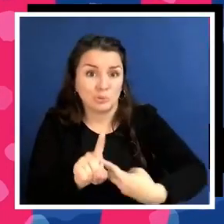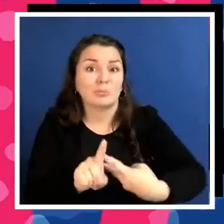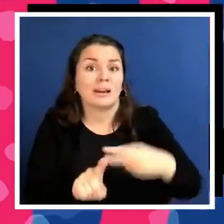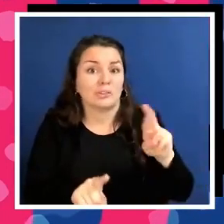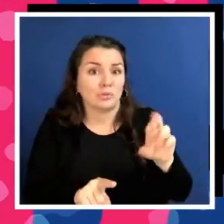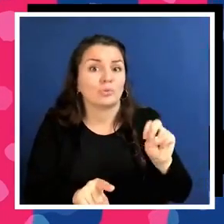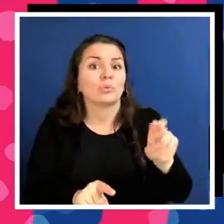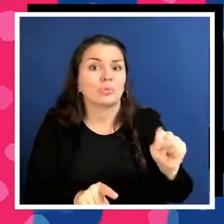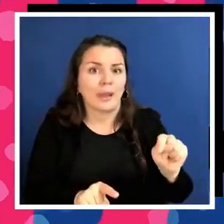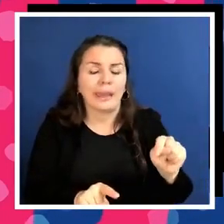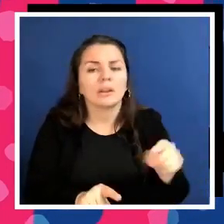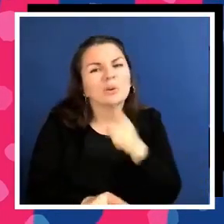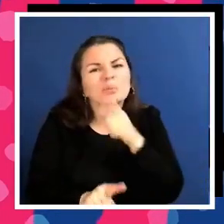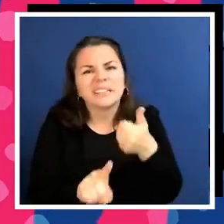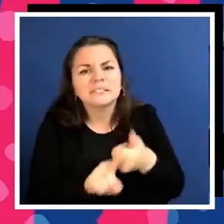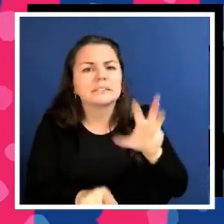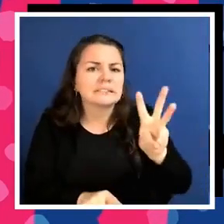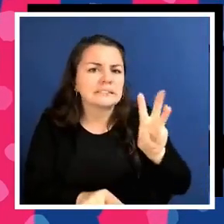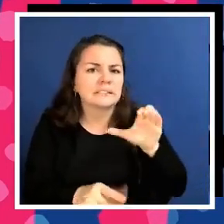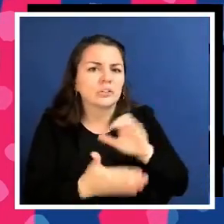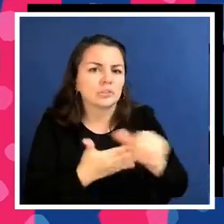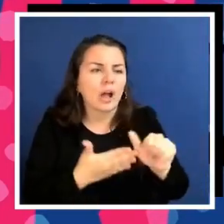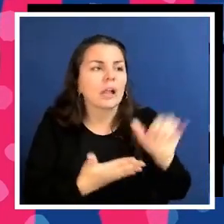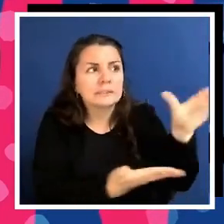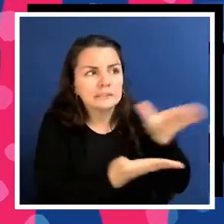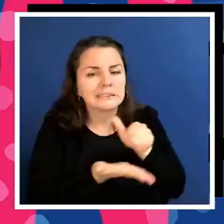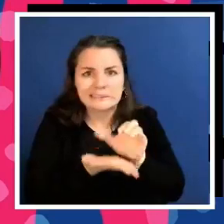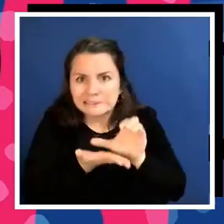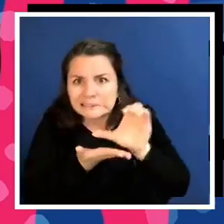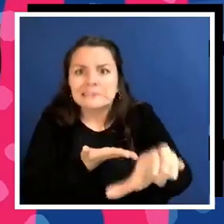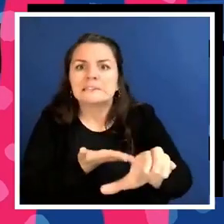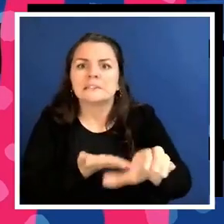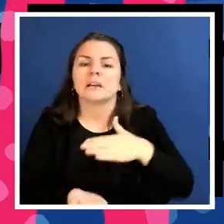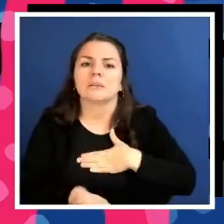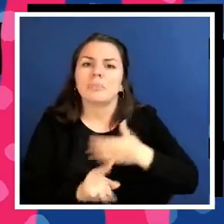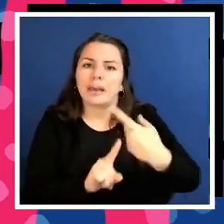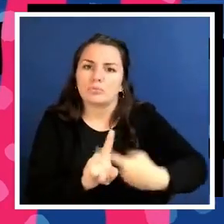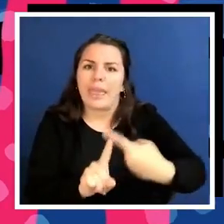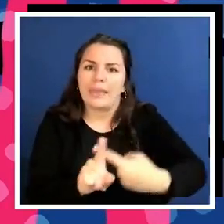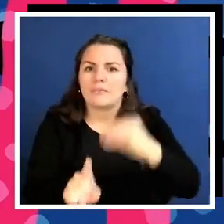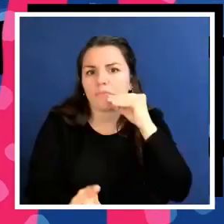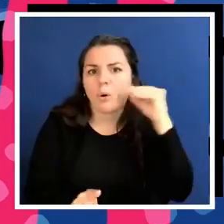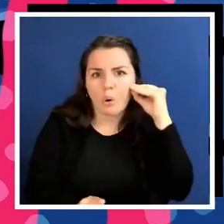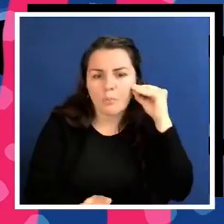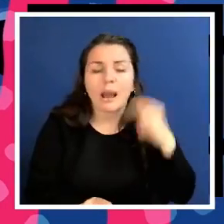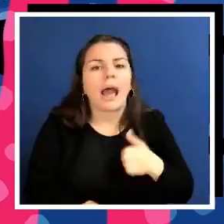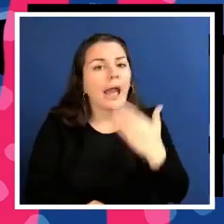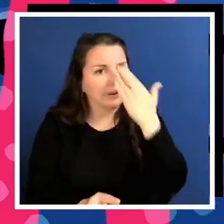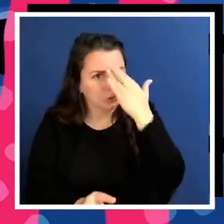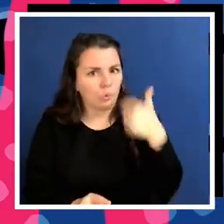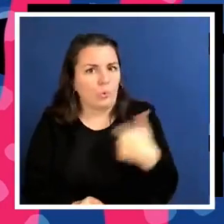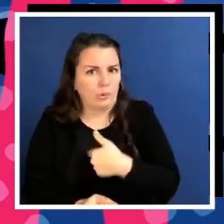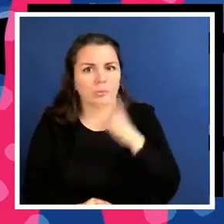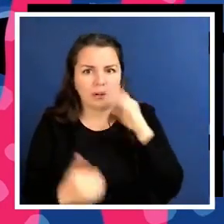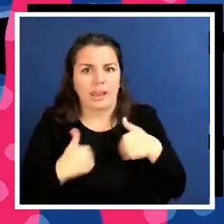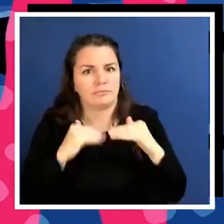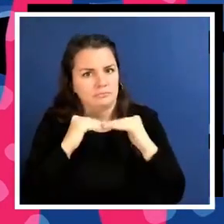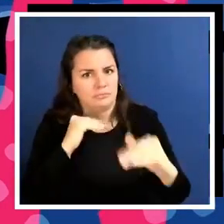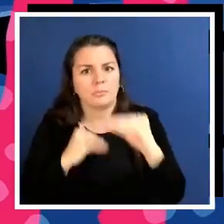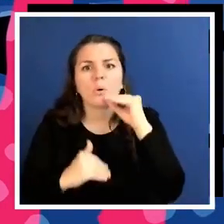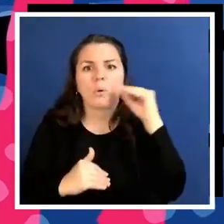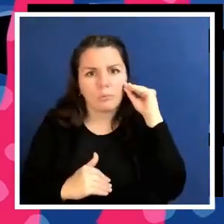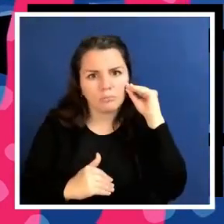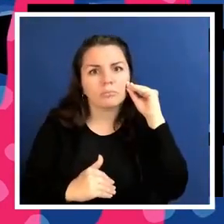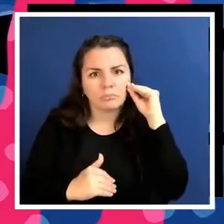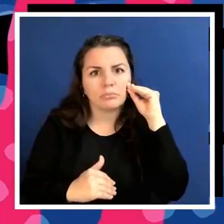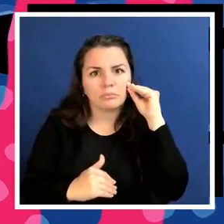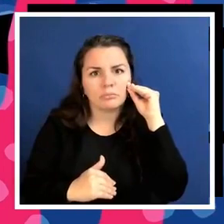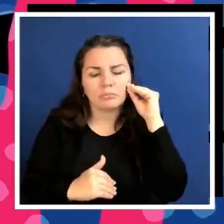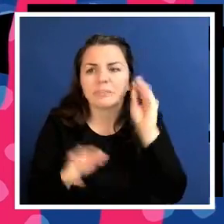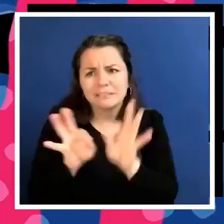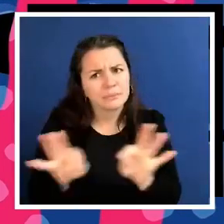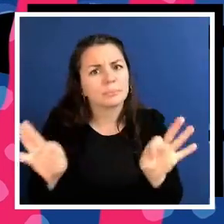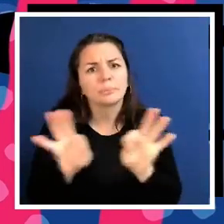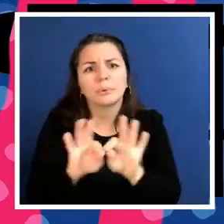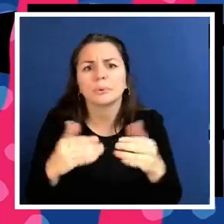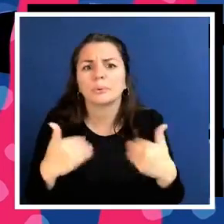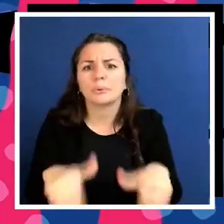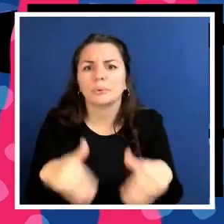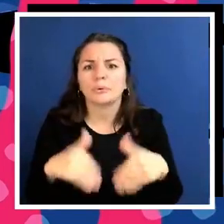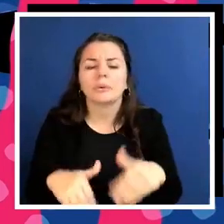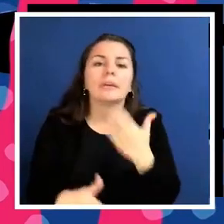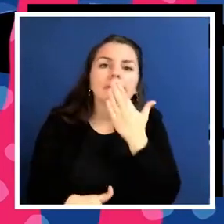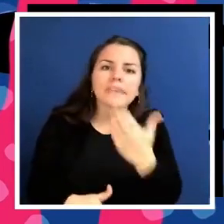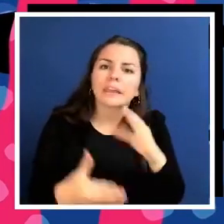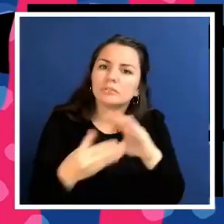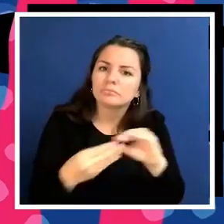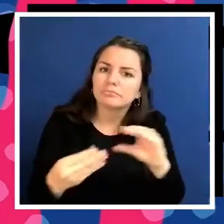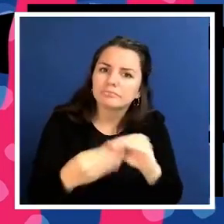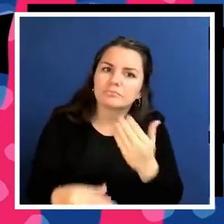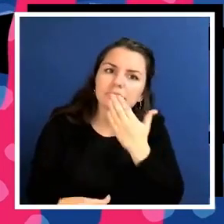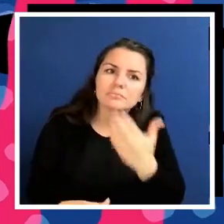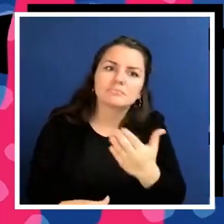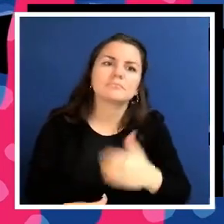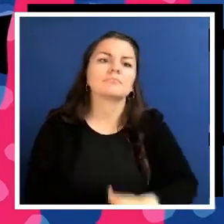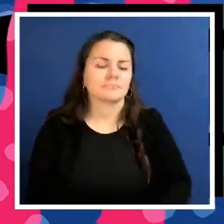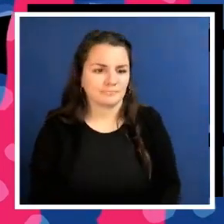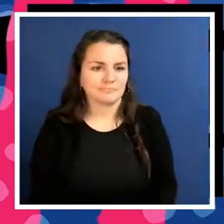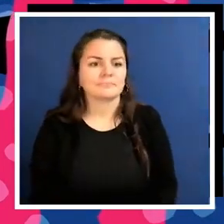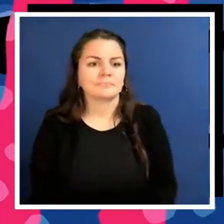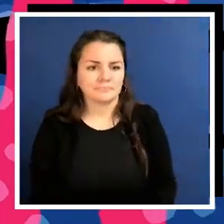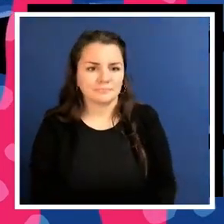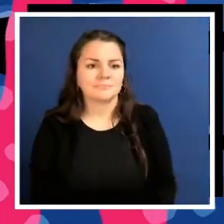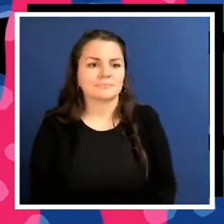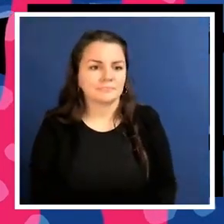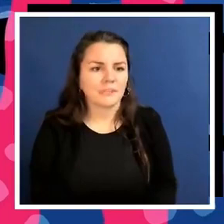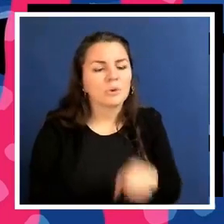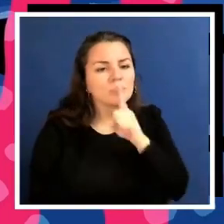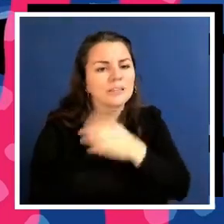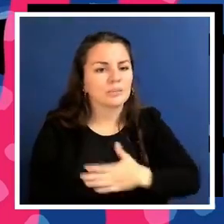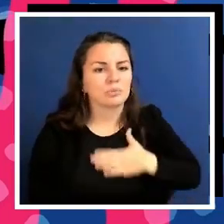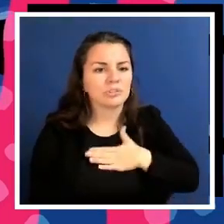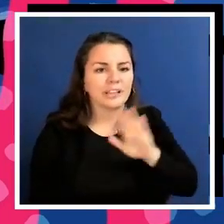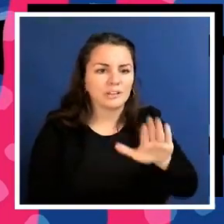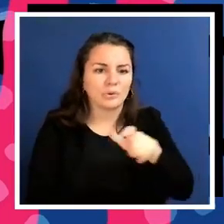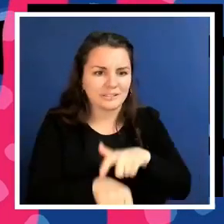REALLY HELPED WITH THAT.